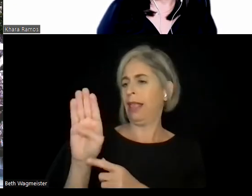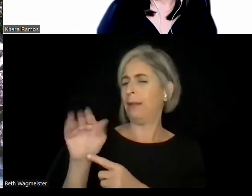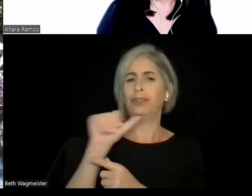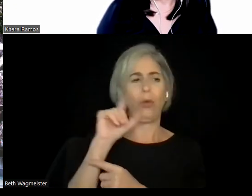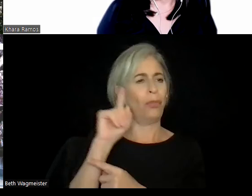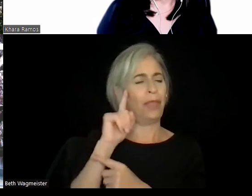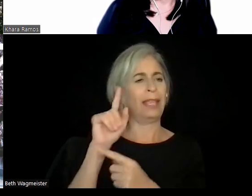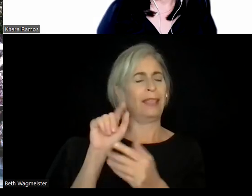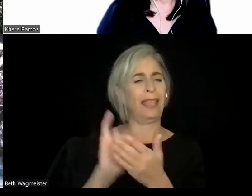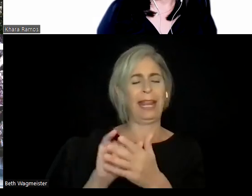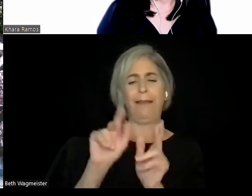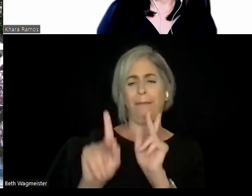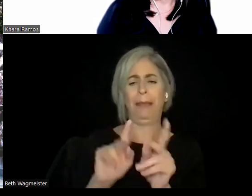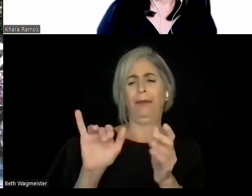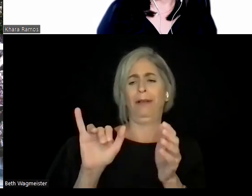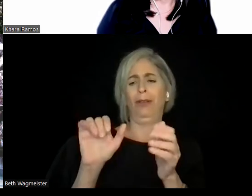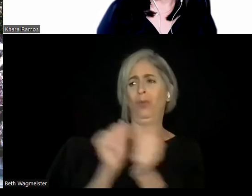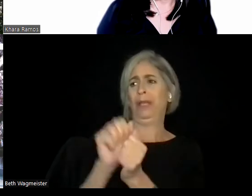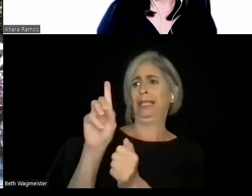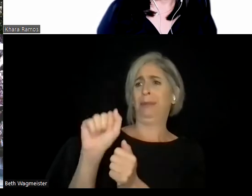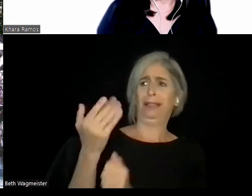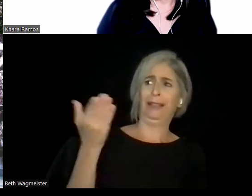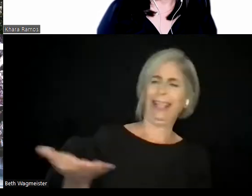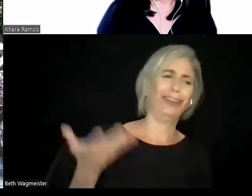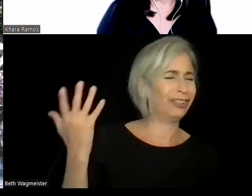the standard of disability issue, the general accessibility issues,